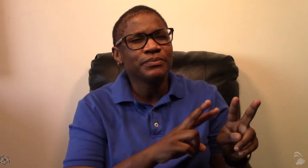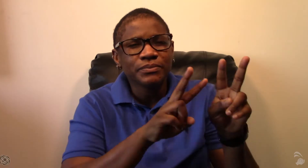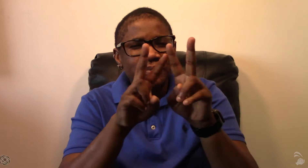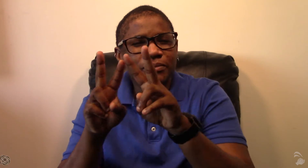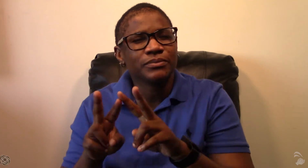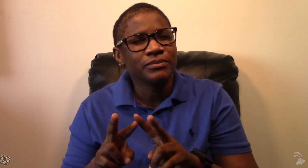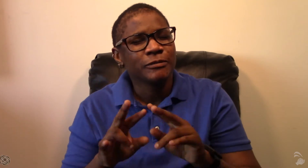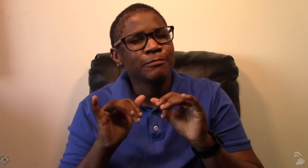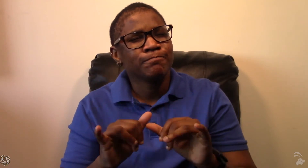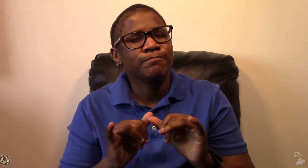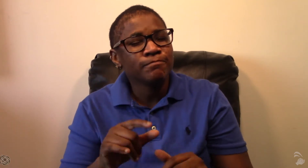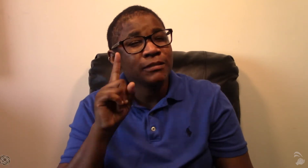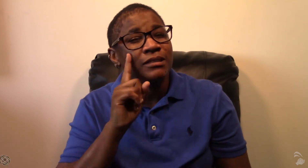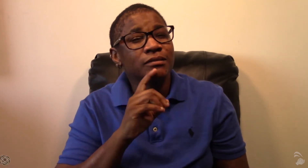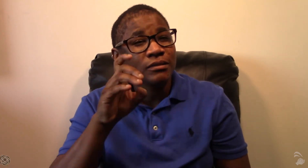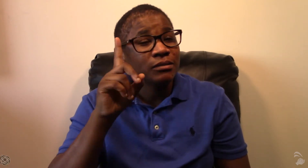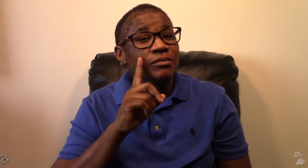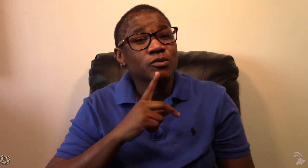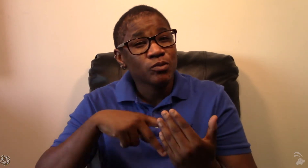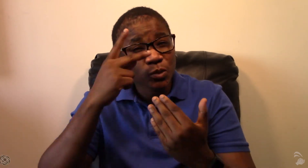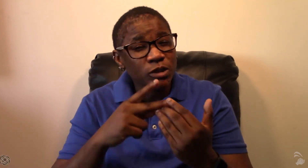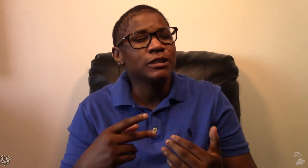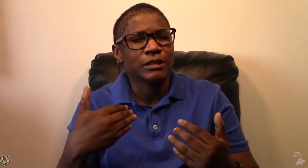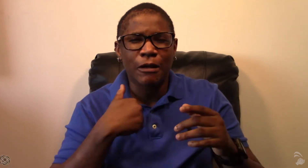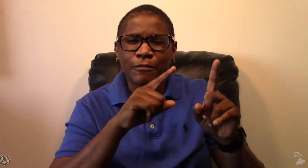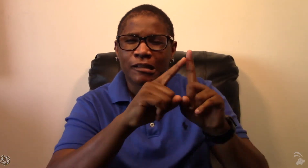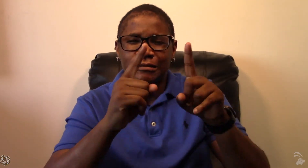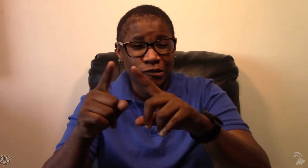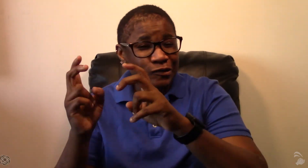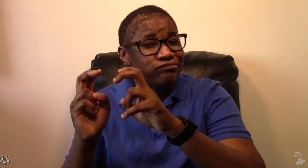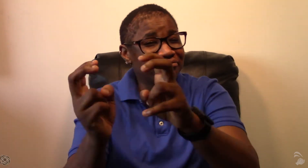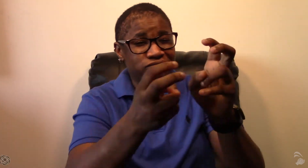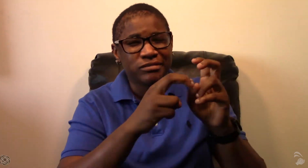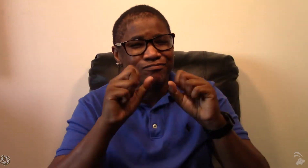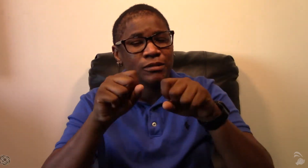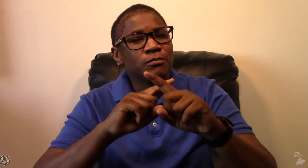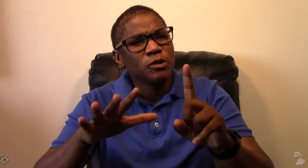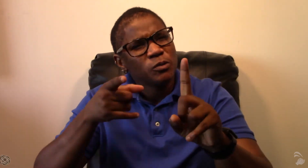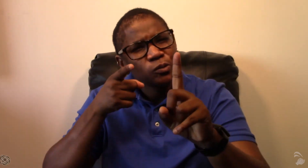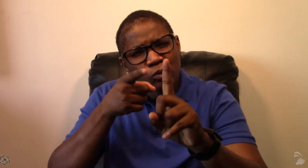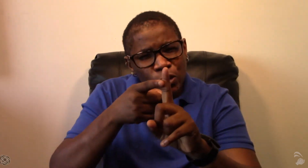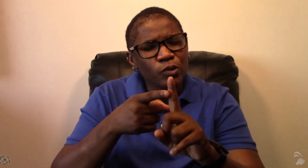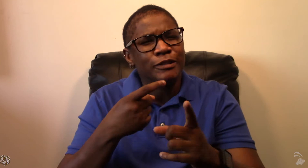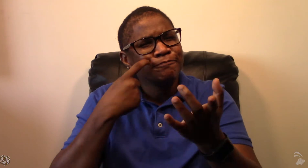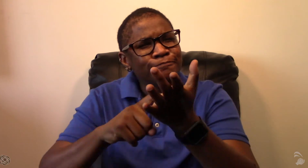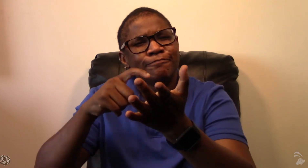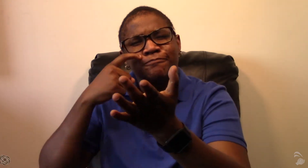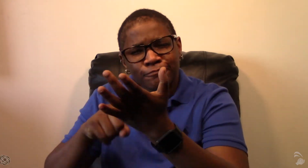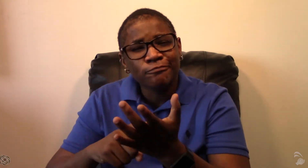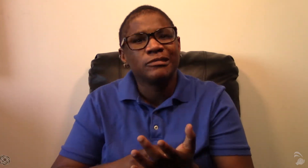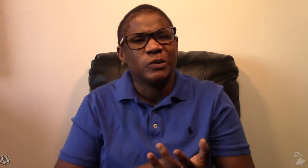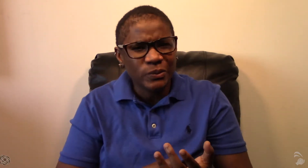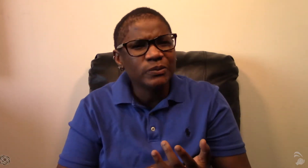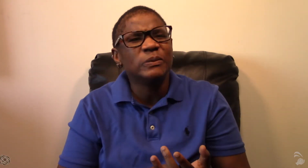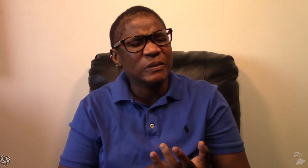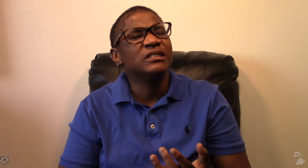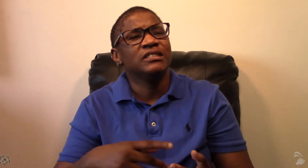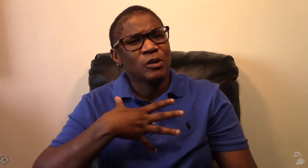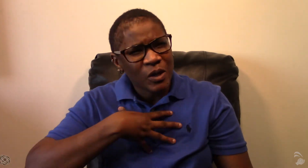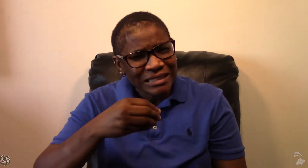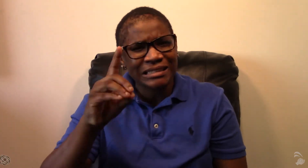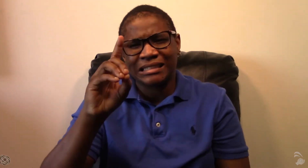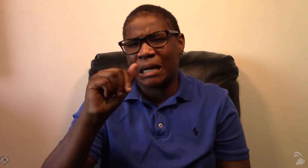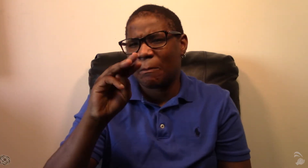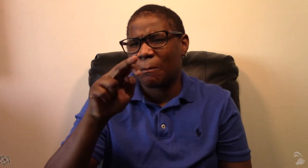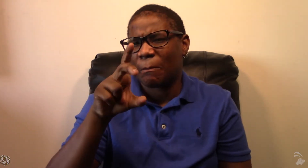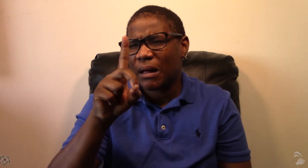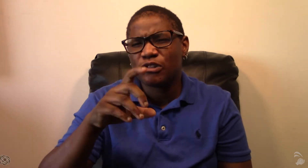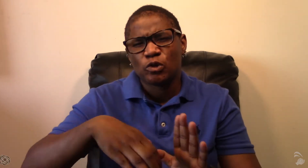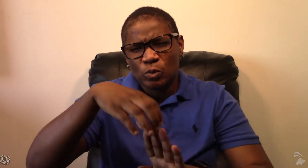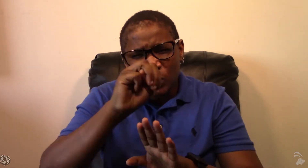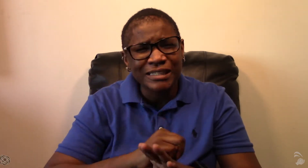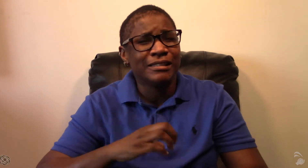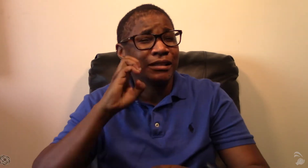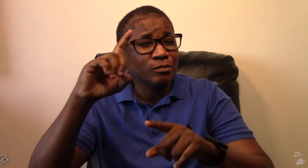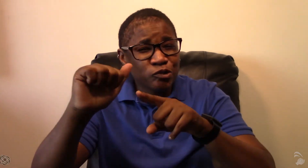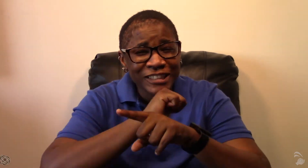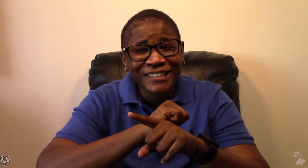From my observation, many deaf education programs, curricula, and practices are dominated by white culture,